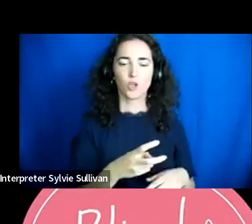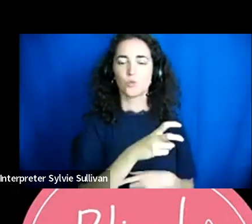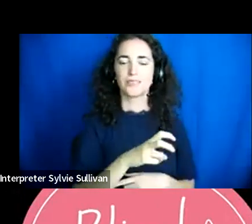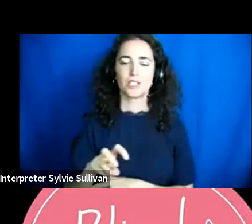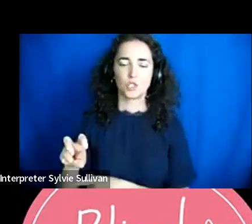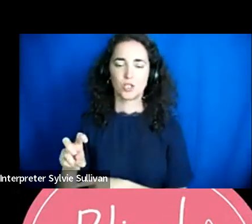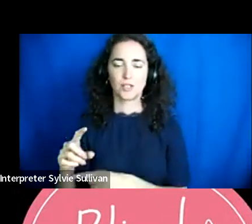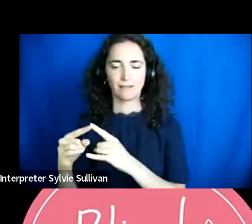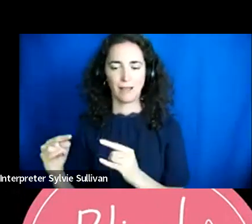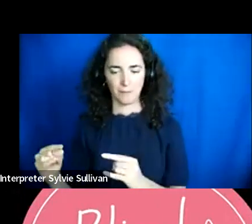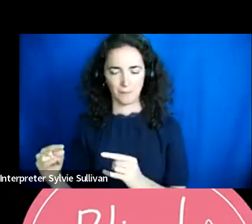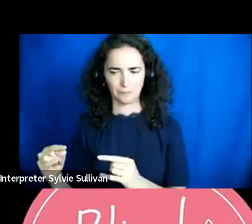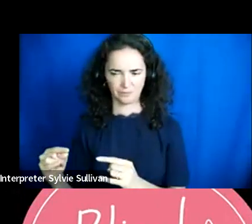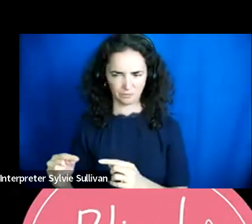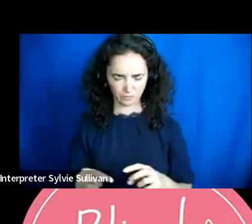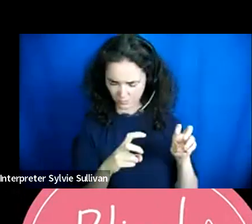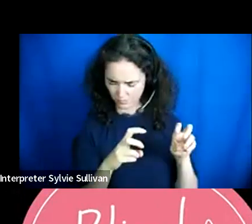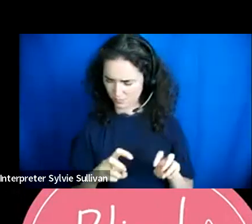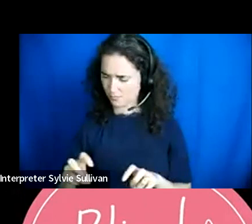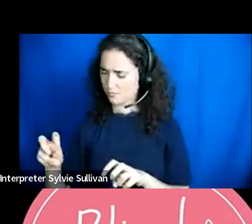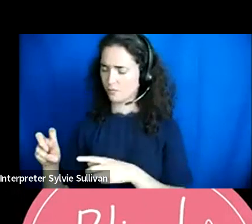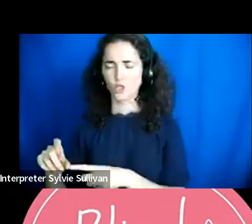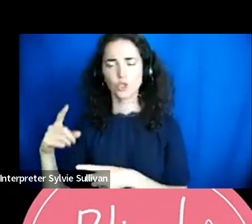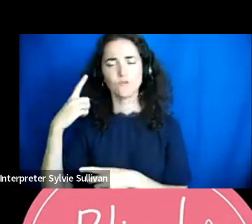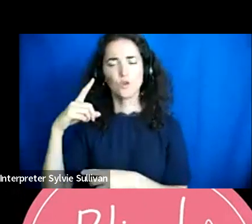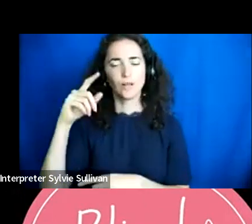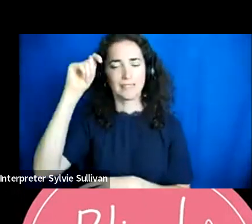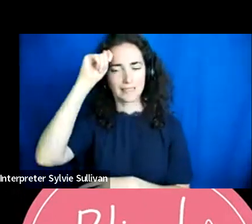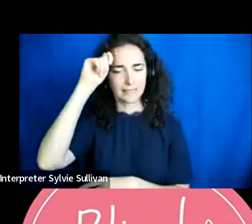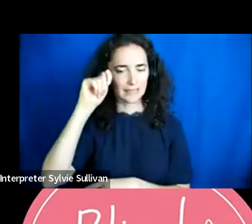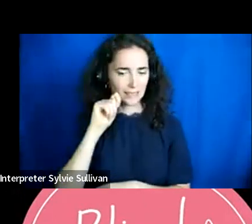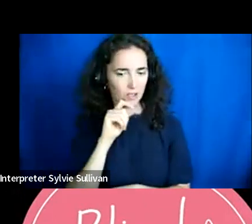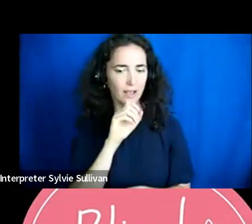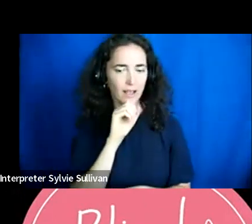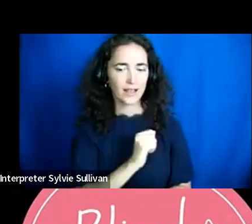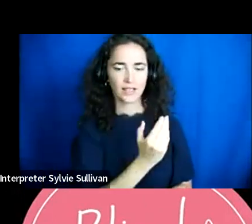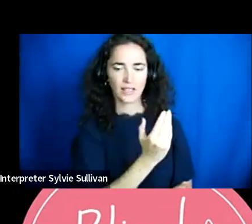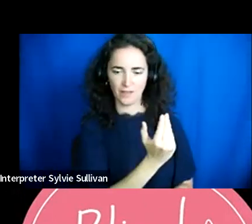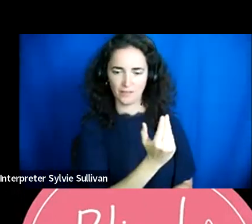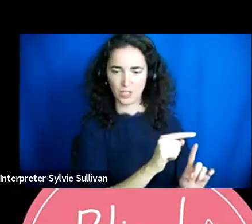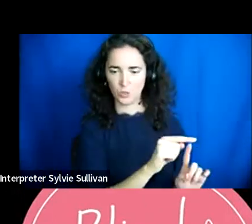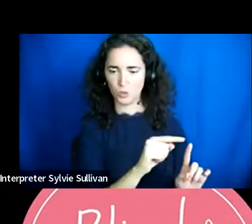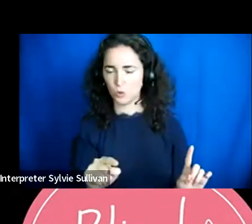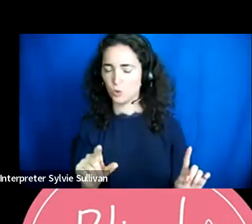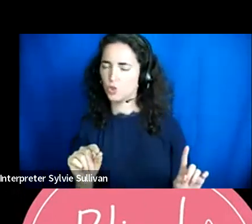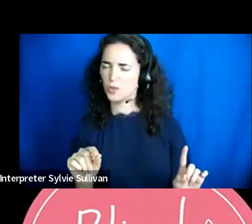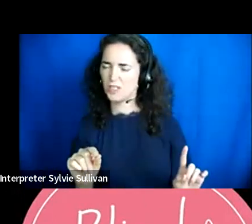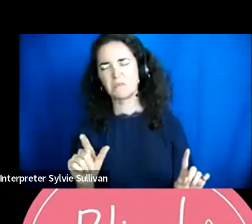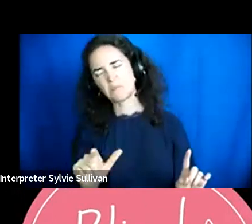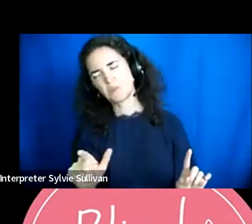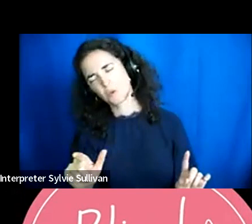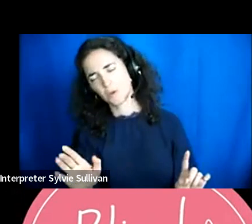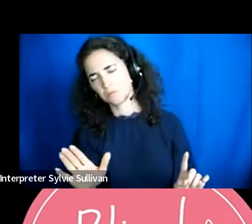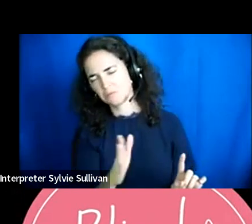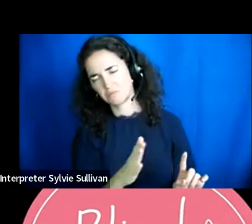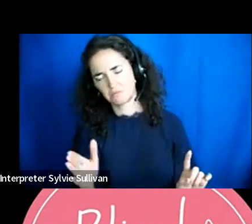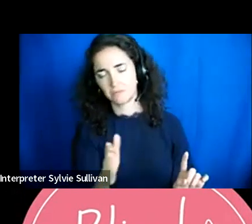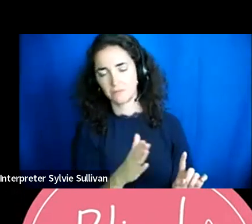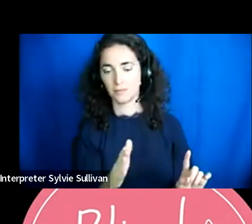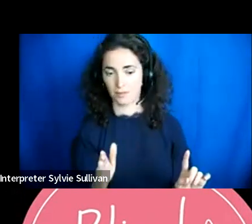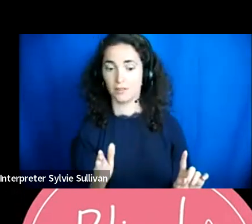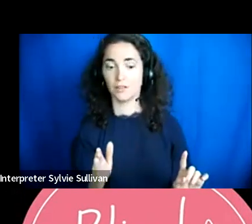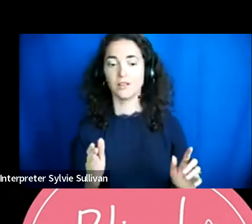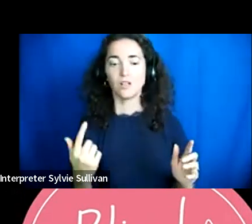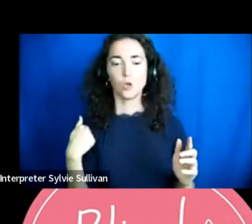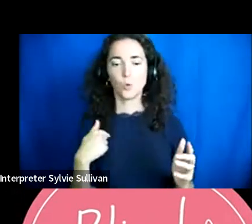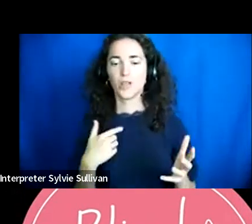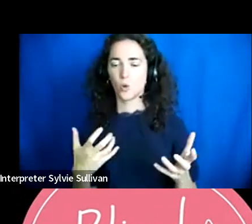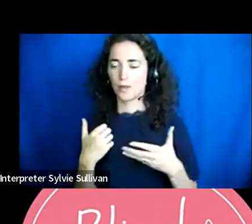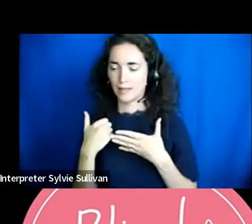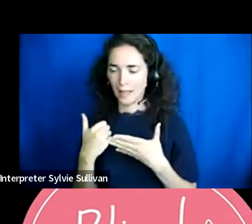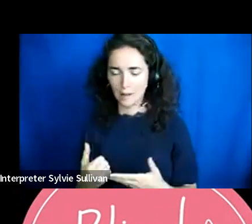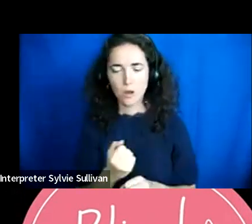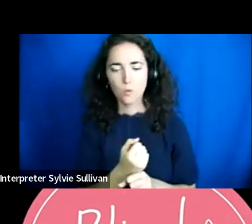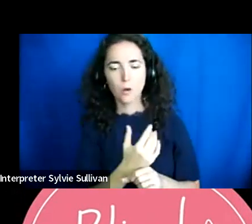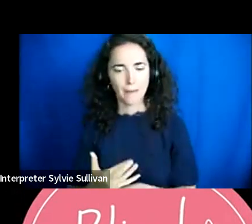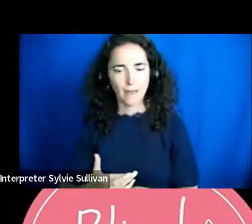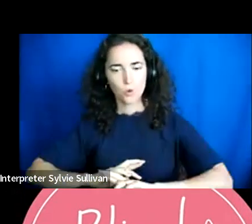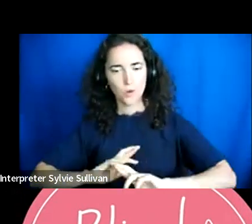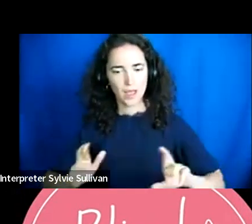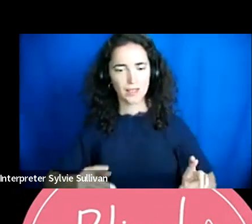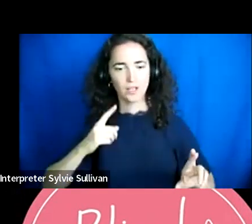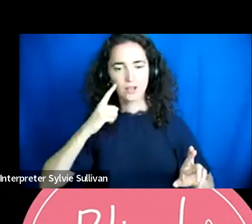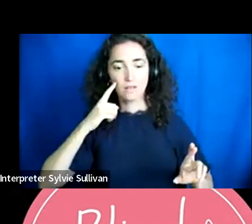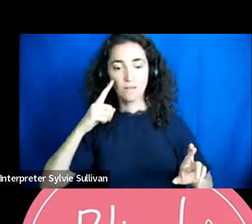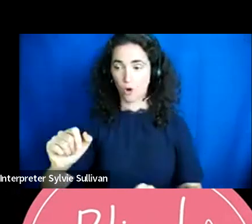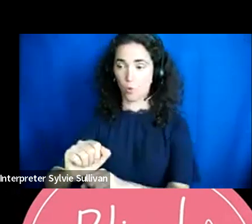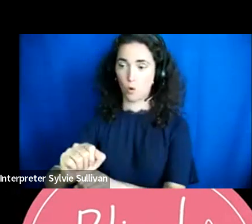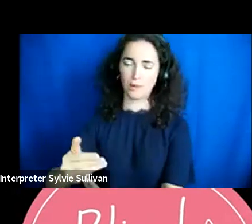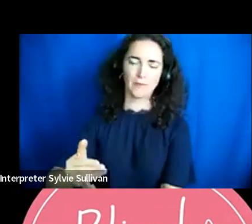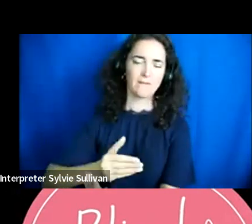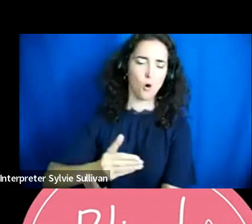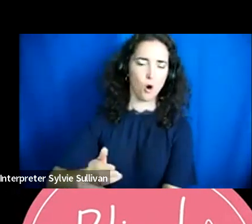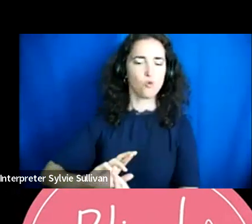So the transition came is for teenagers between the ages of 15 and 20 or 21 years old, and we want to start to prepare them for pre-implant, to get them ready to get out there and be